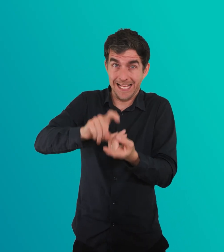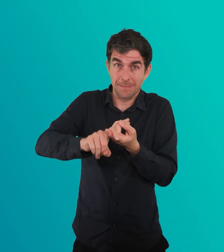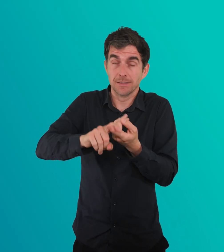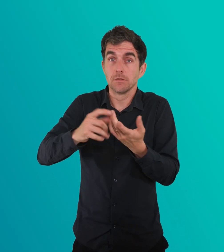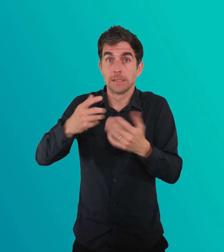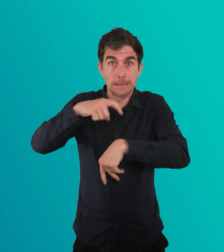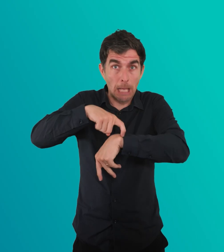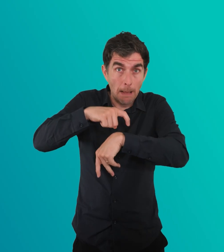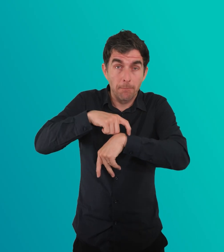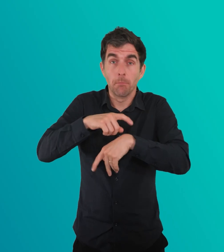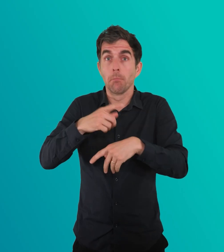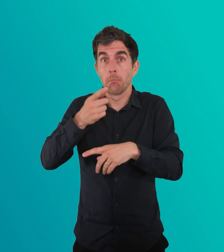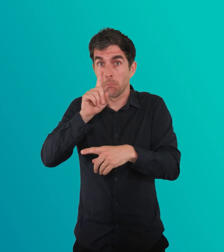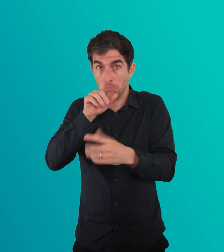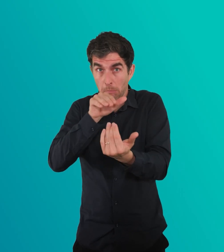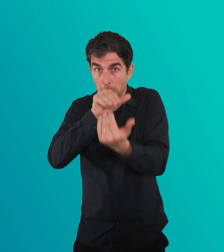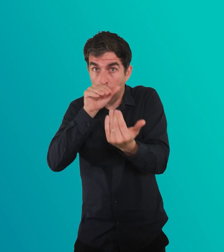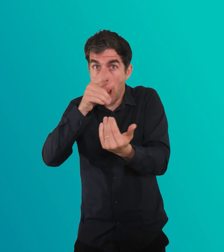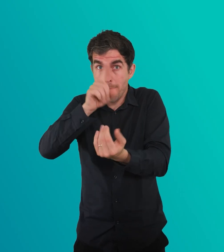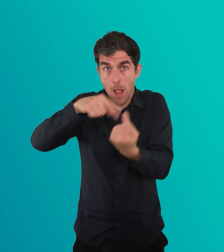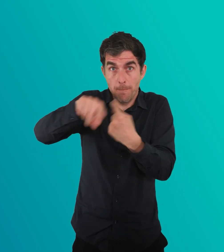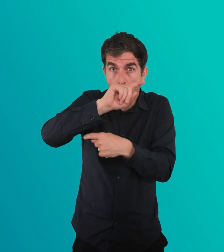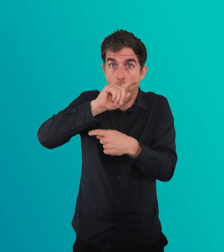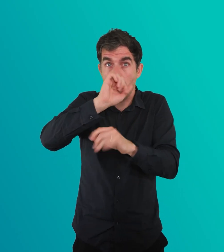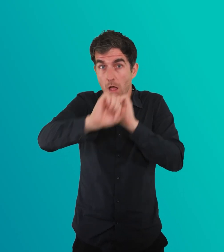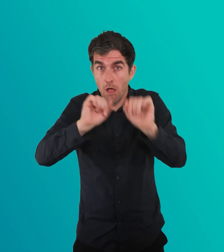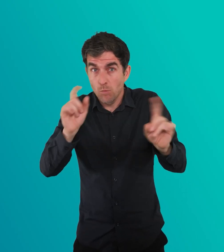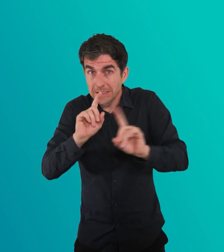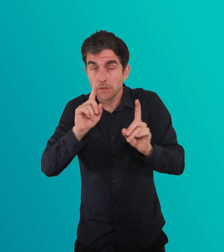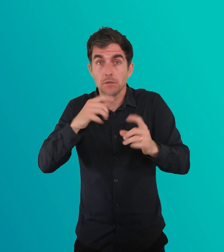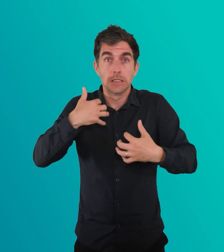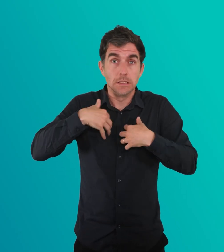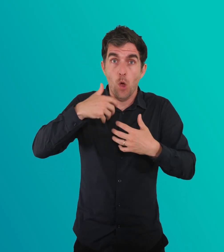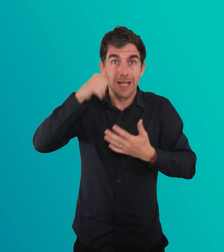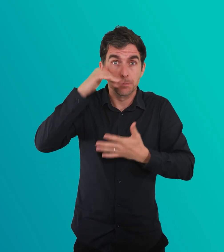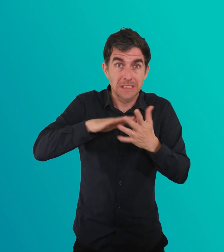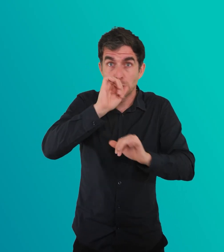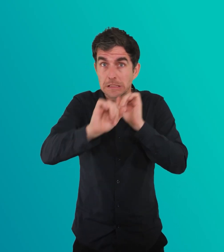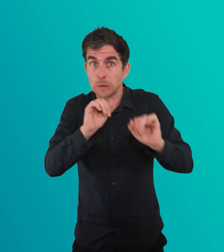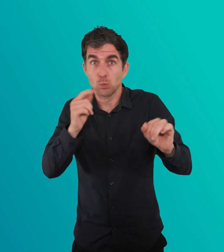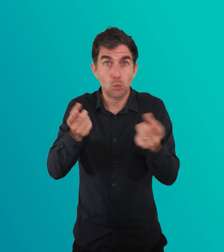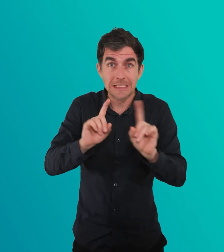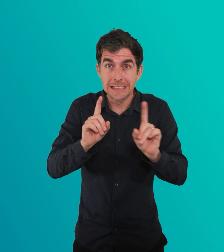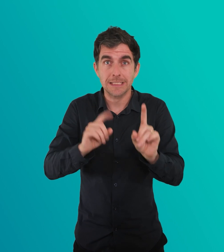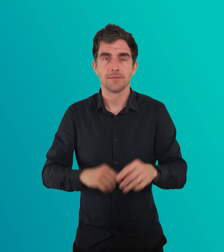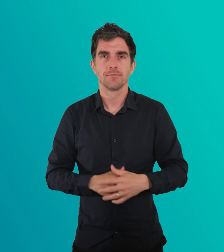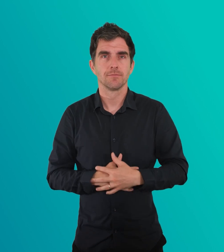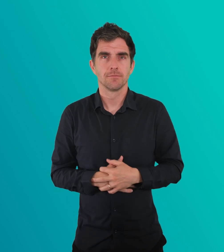depending on the amount of time available and the interests and experience of participants.